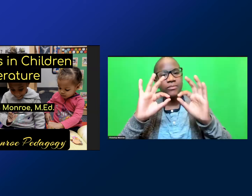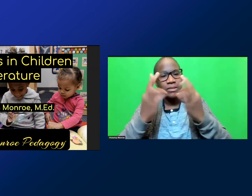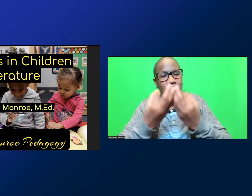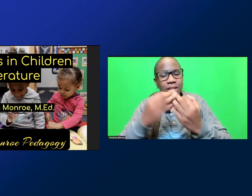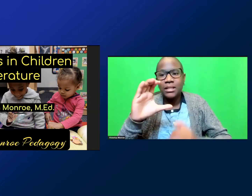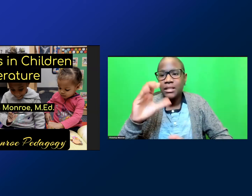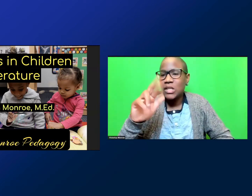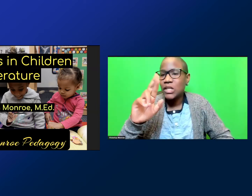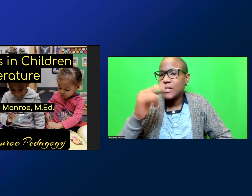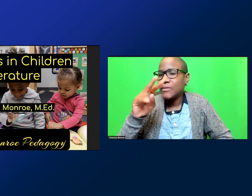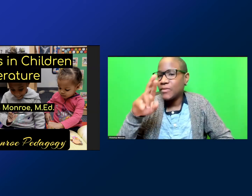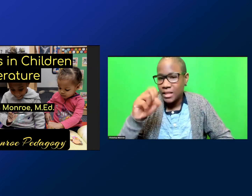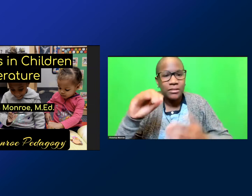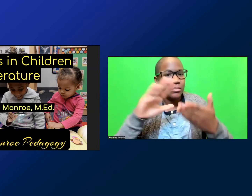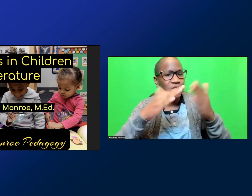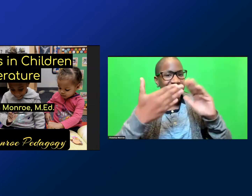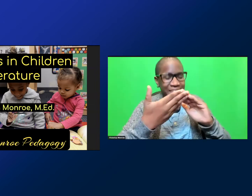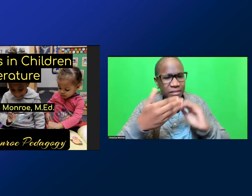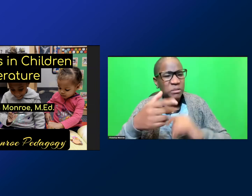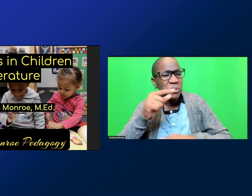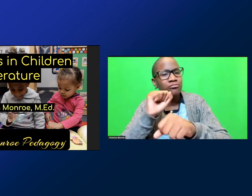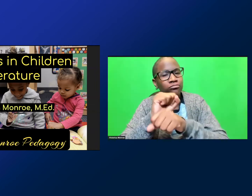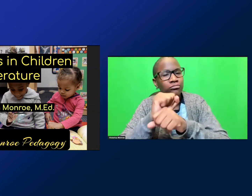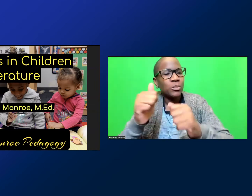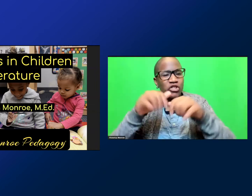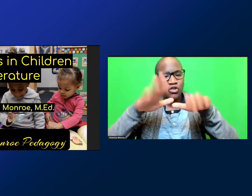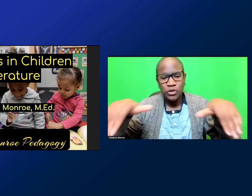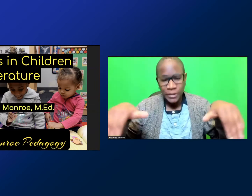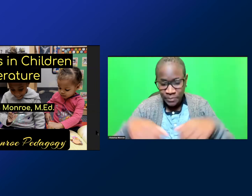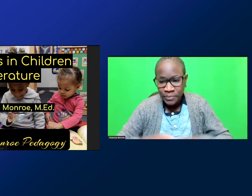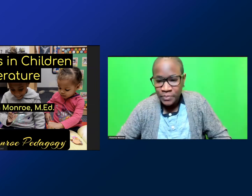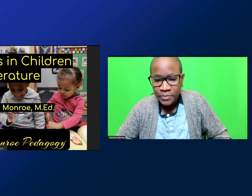this is especially important for families in caregiving communities who work with children